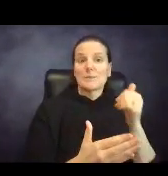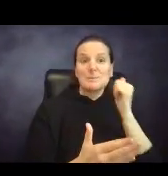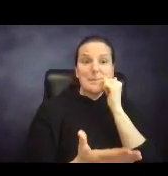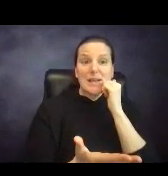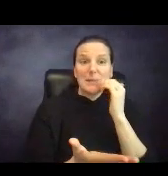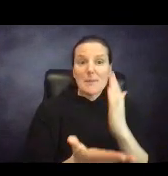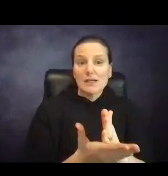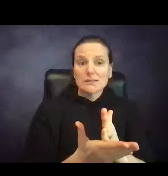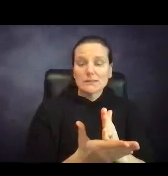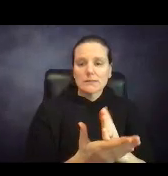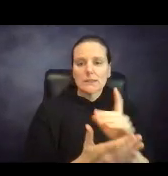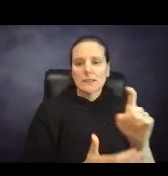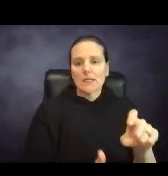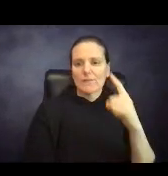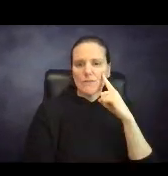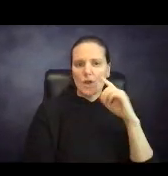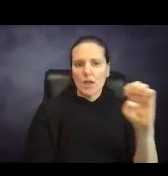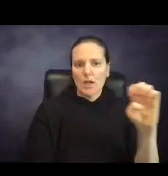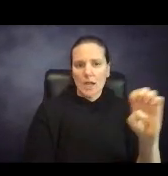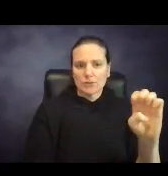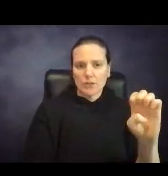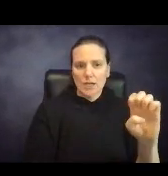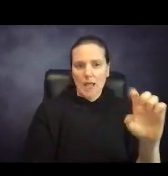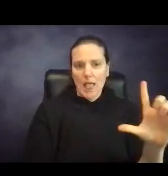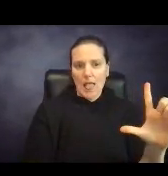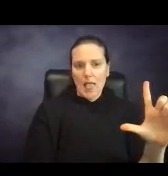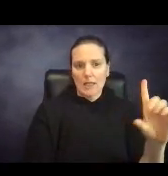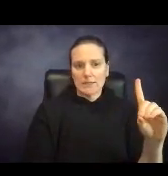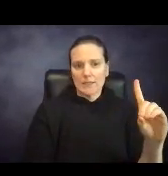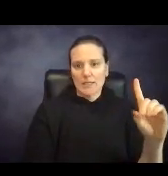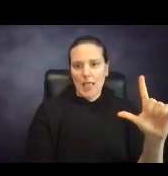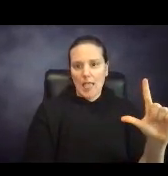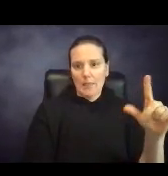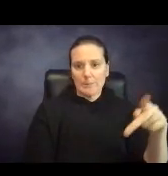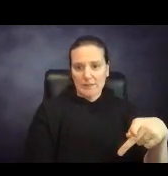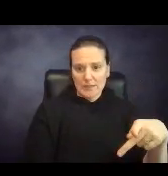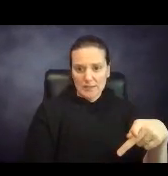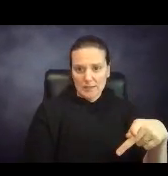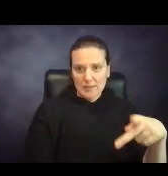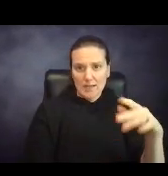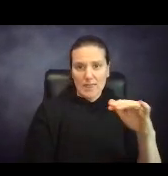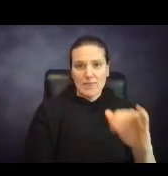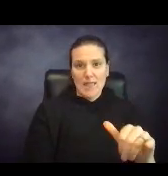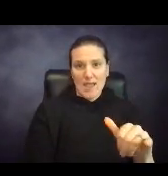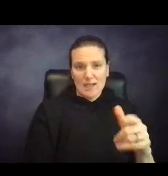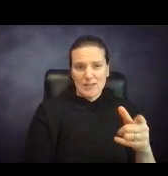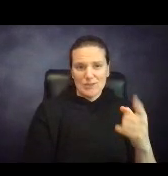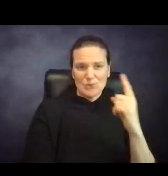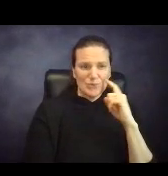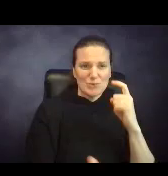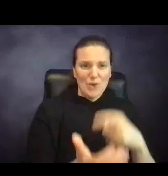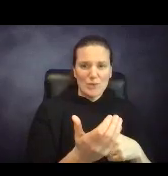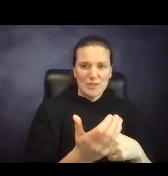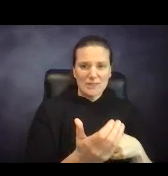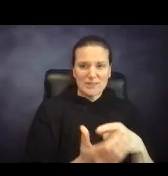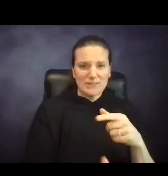for estrogen is your LDLP goes up and that's an advanced lipid panel marker. So you might notice that all of a sudden, like you didn't have high cholesterol